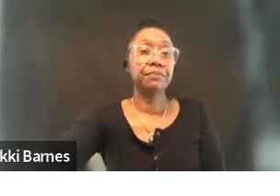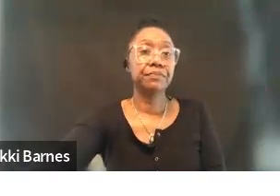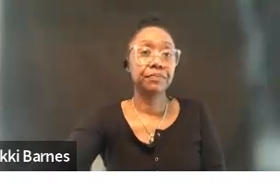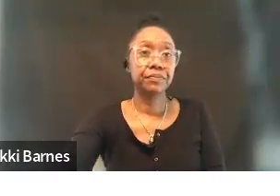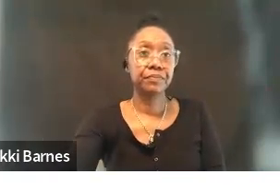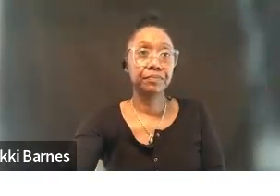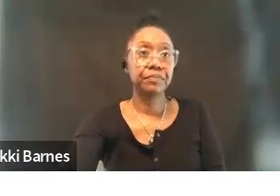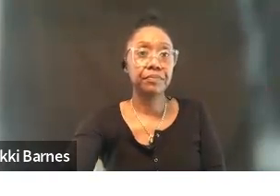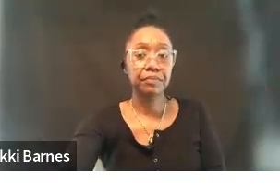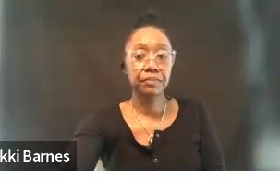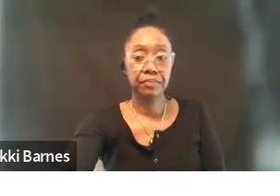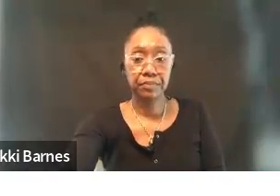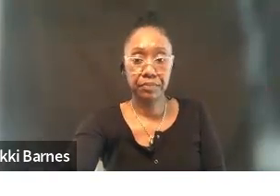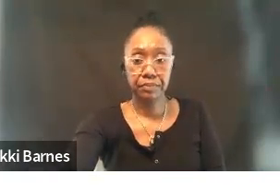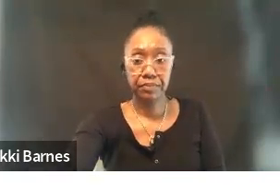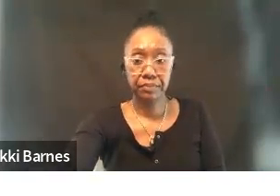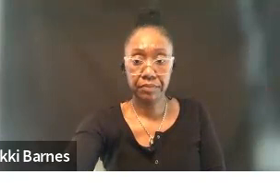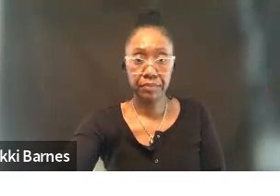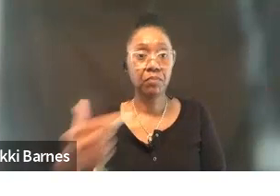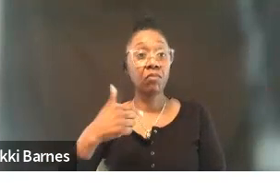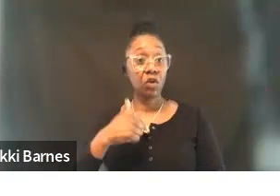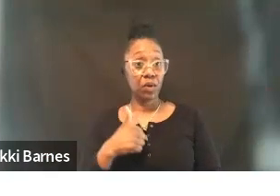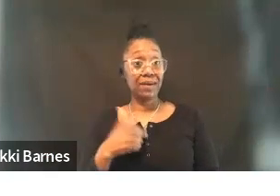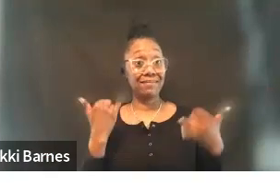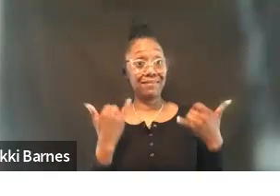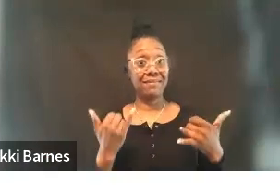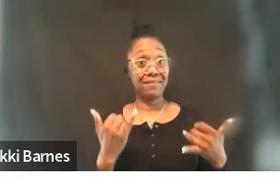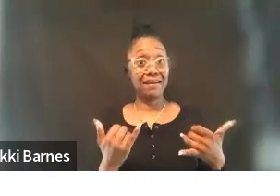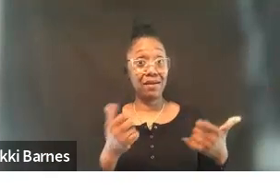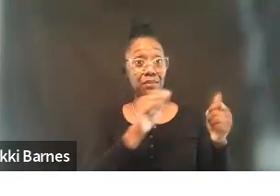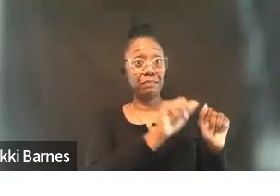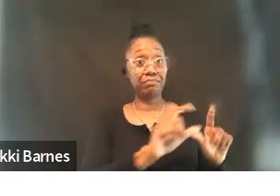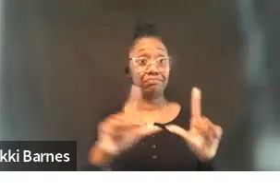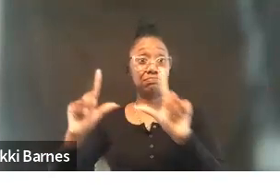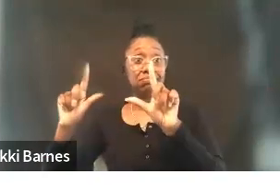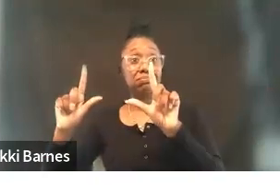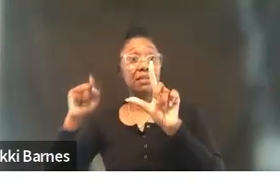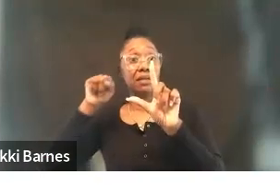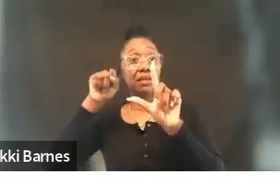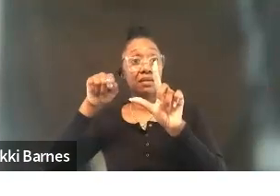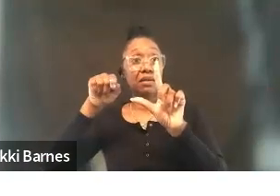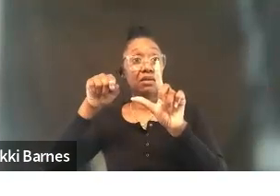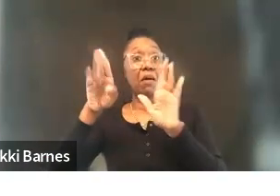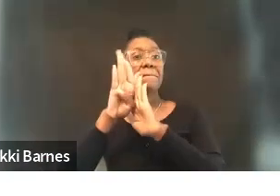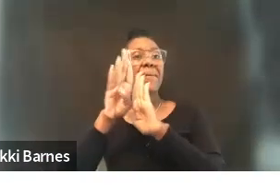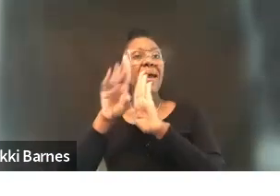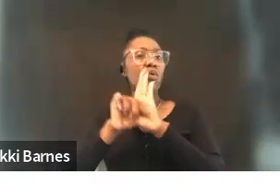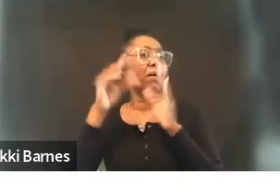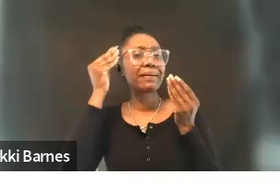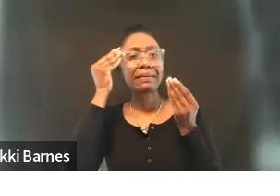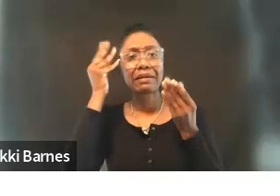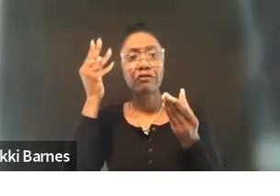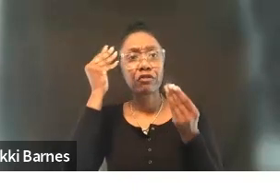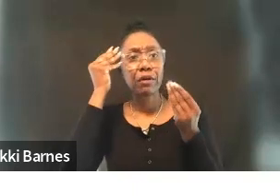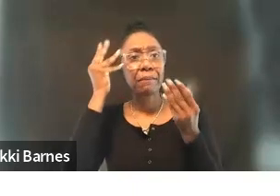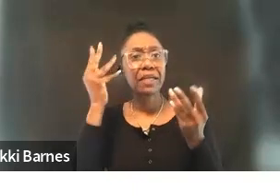Right, so I'm gonna share some, just background information of just a lot of things that have changed.